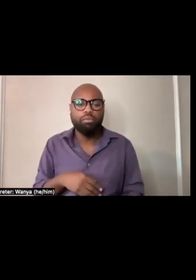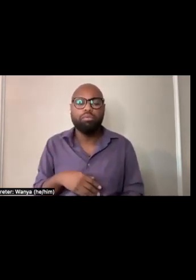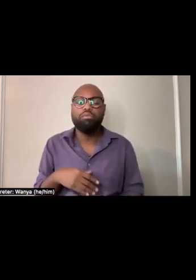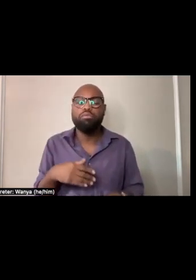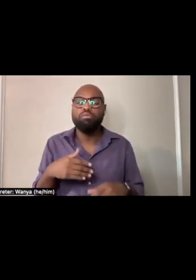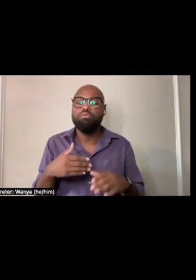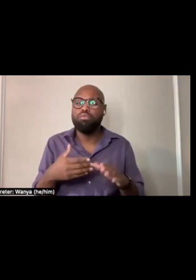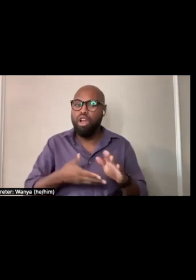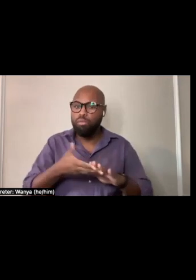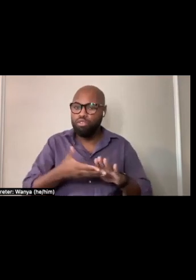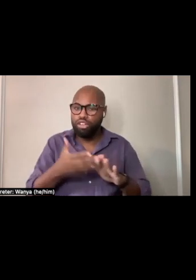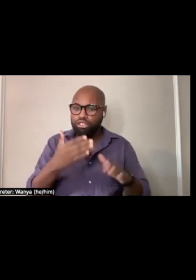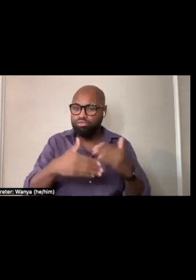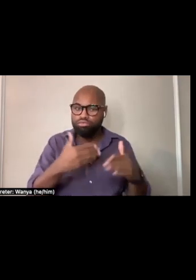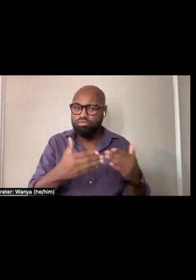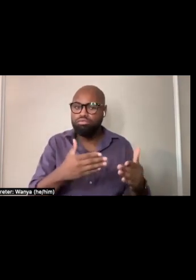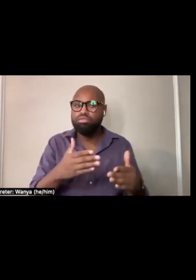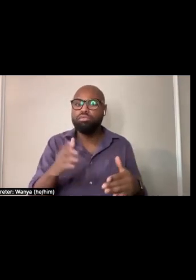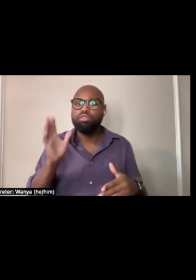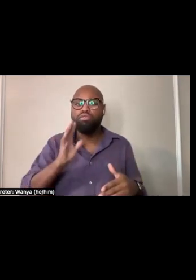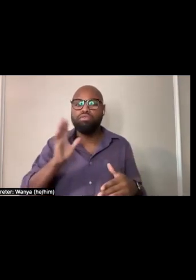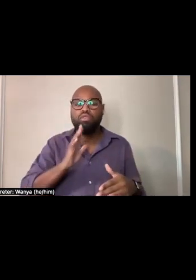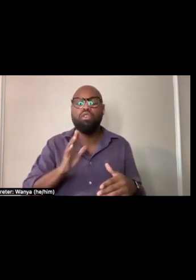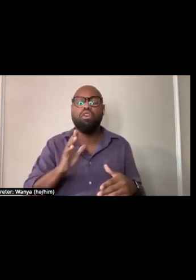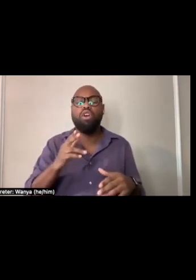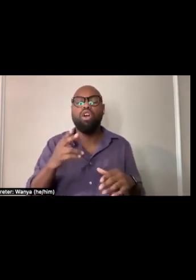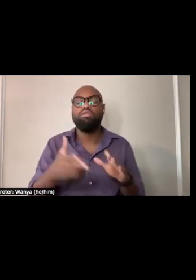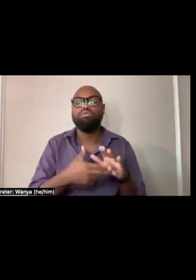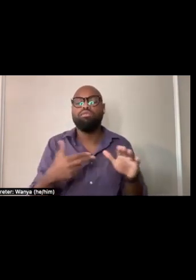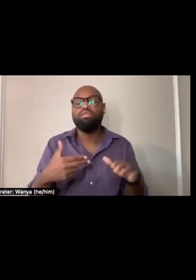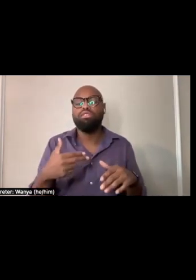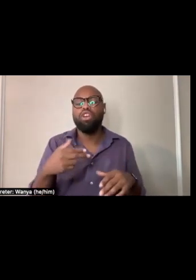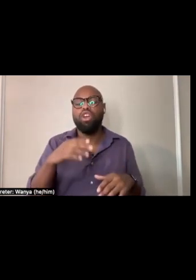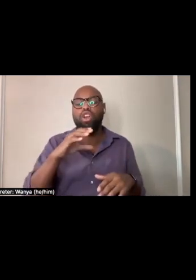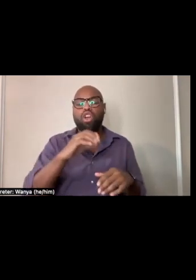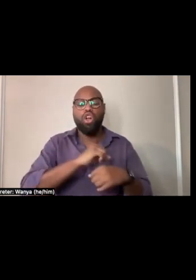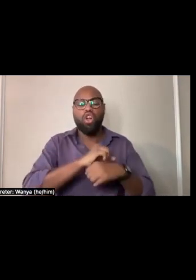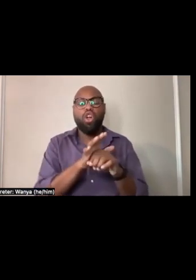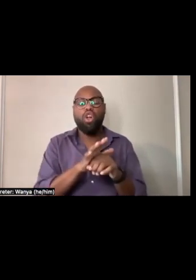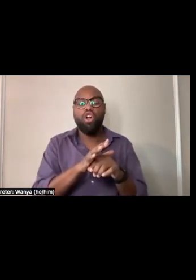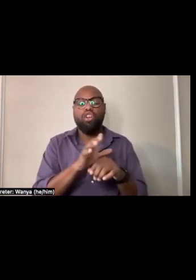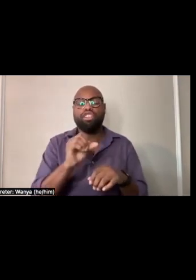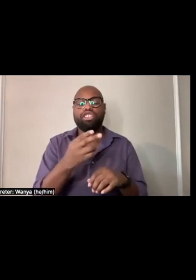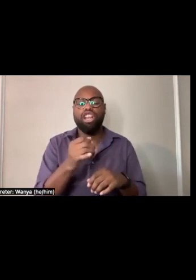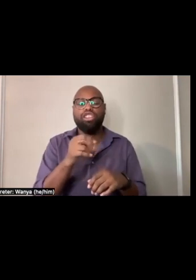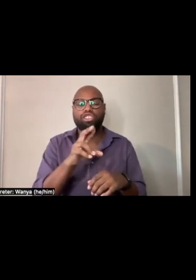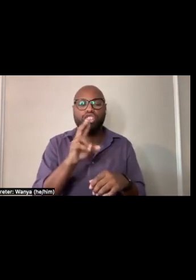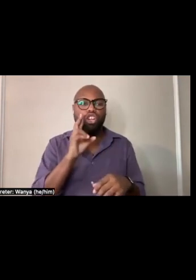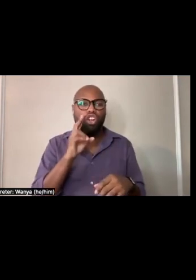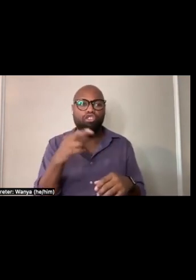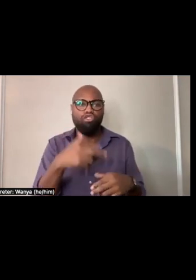originally classified as a COVID shelter. But even so residents controlled their own rooms. They could come and go as they pleased.